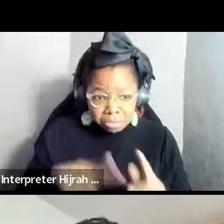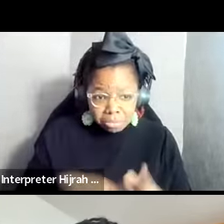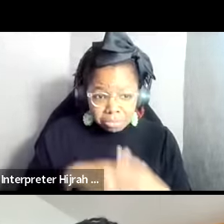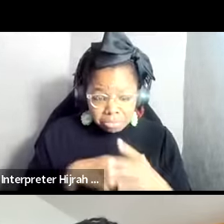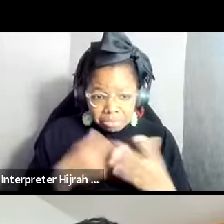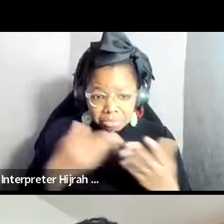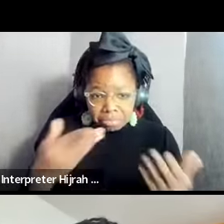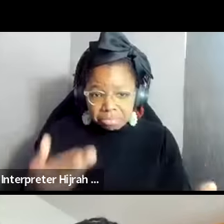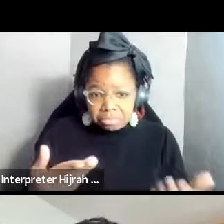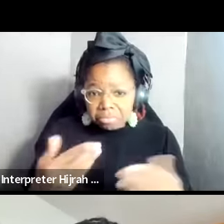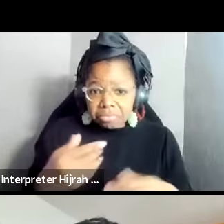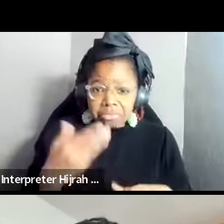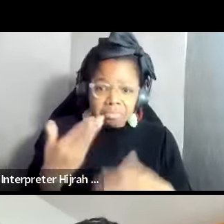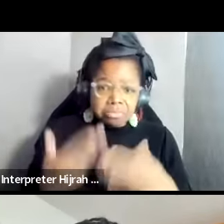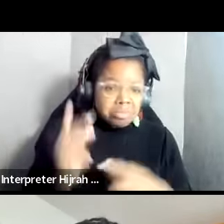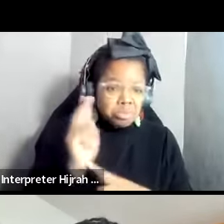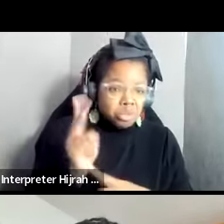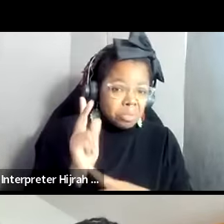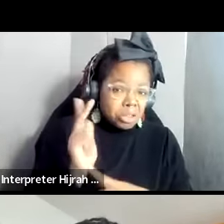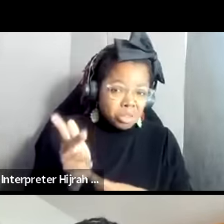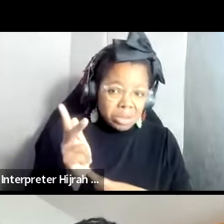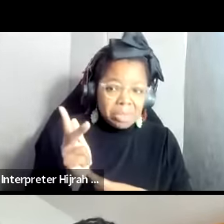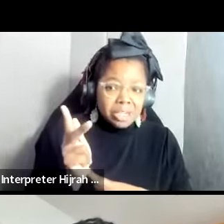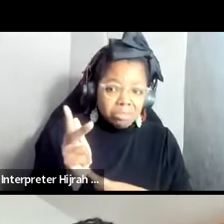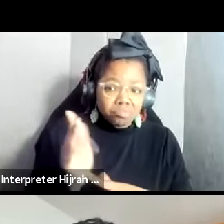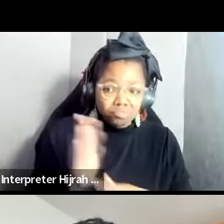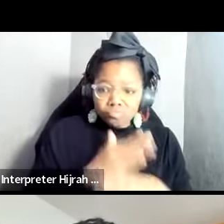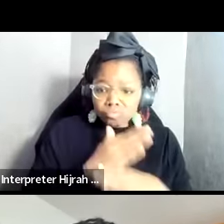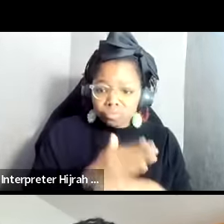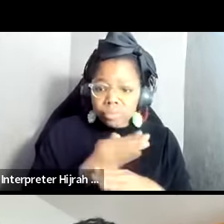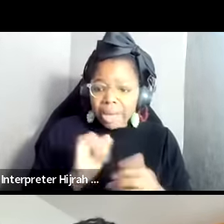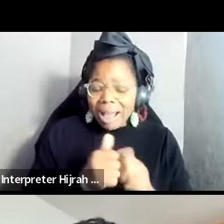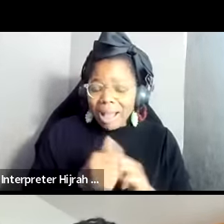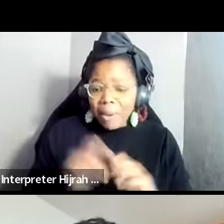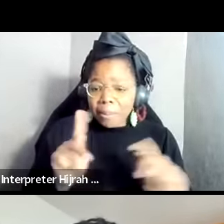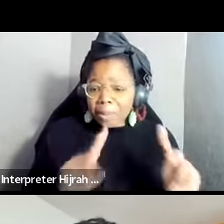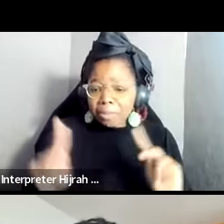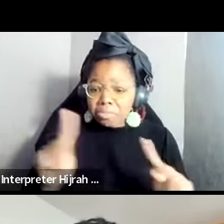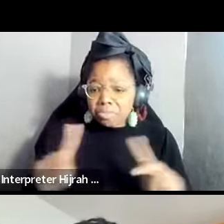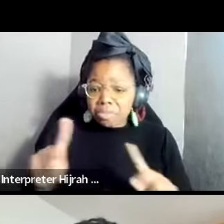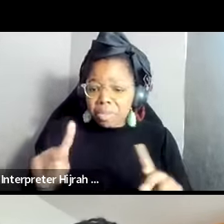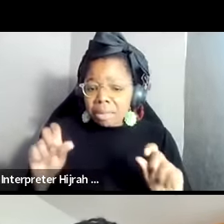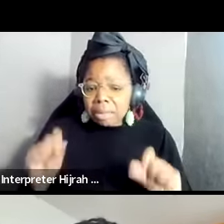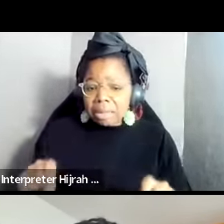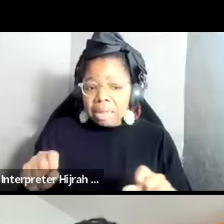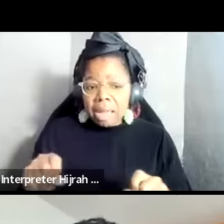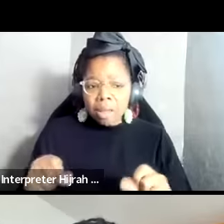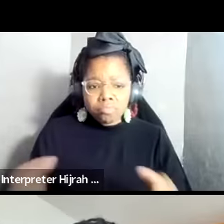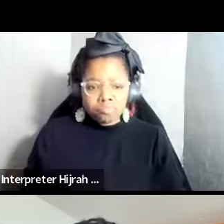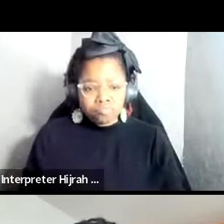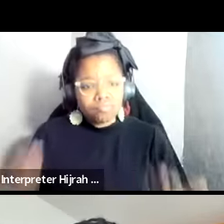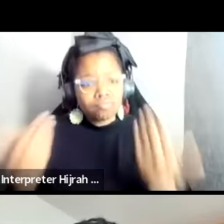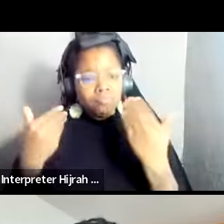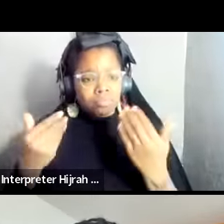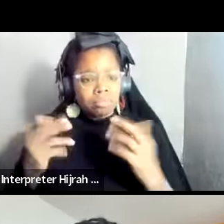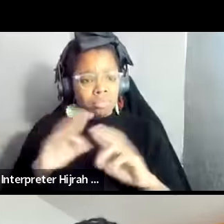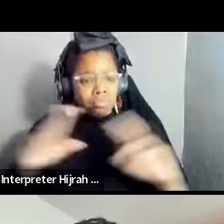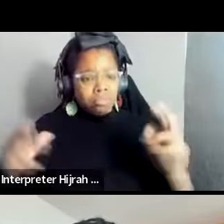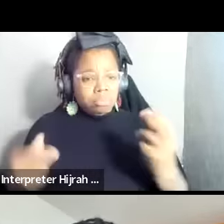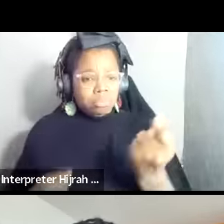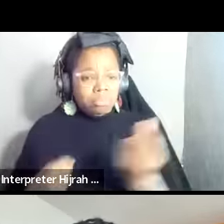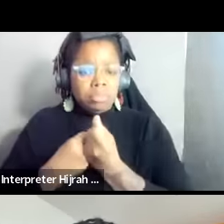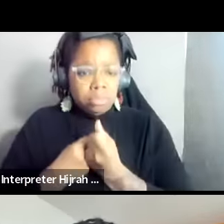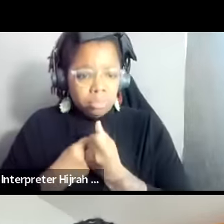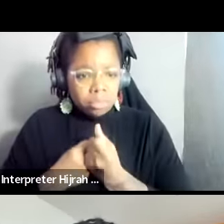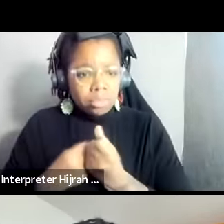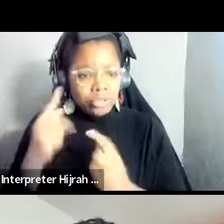maybe two to three minutes sharing how people can squat up for the people of Congo at this time